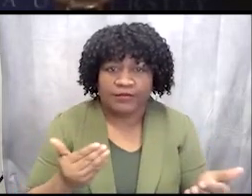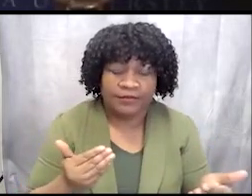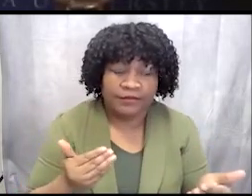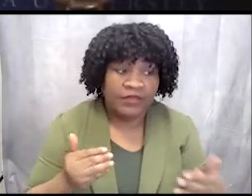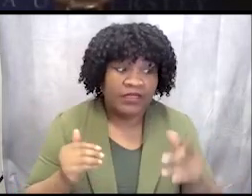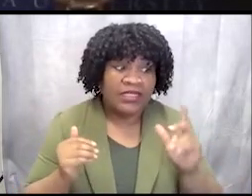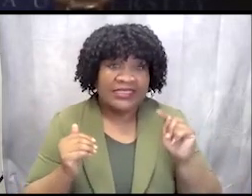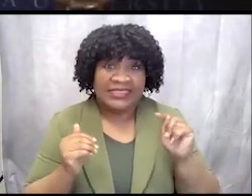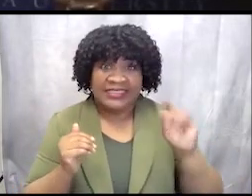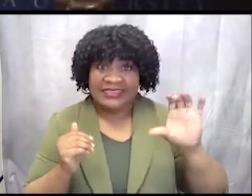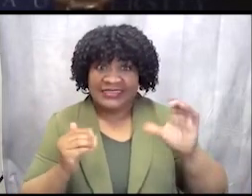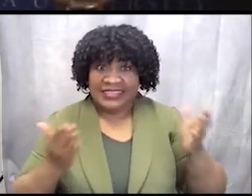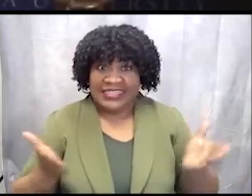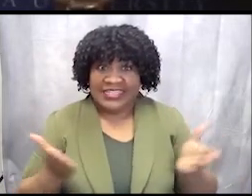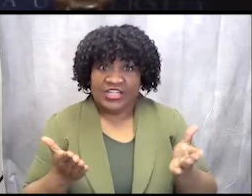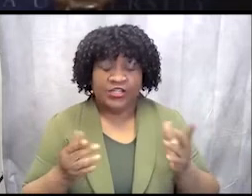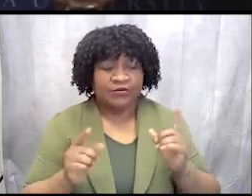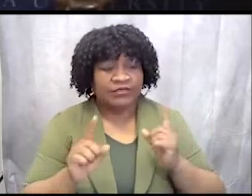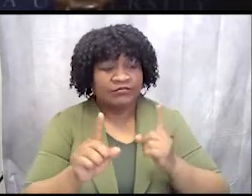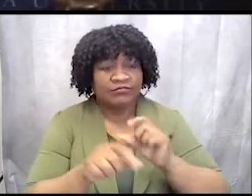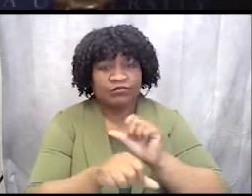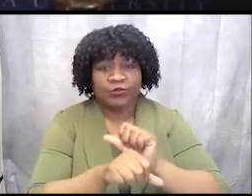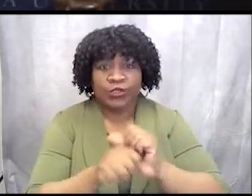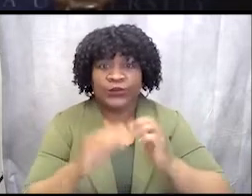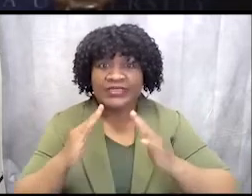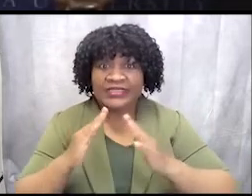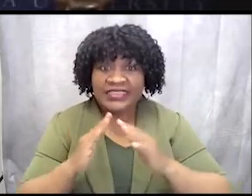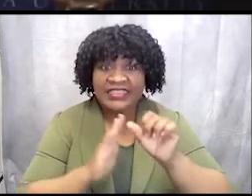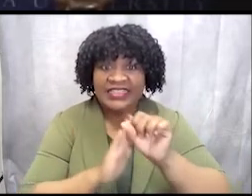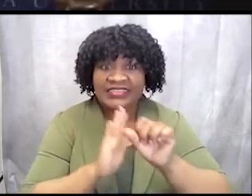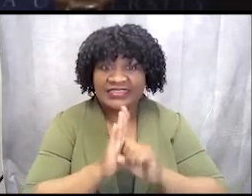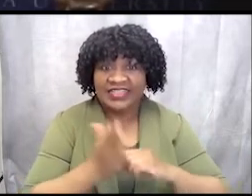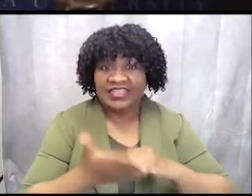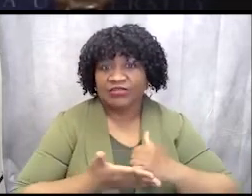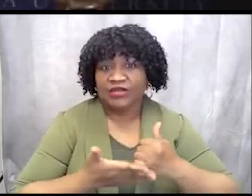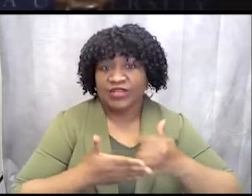At TC, we're committed to working with the city and the state to address these challenges.